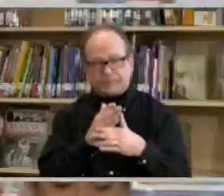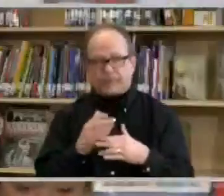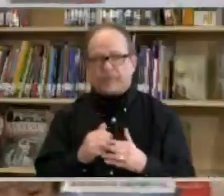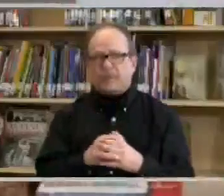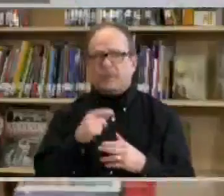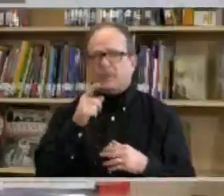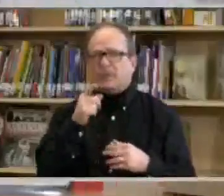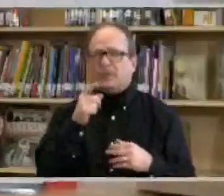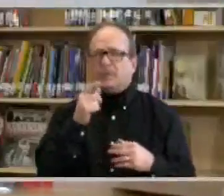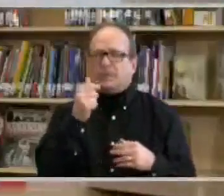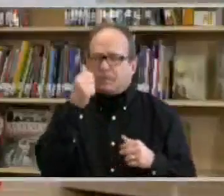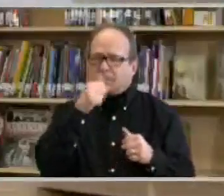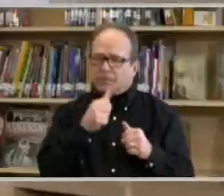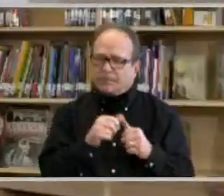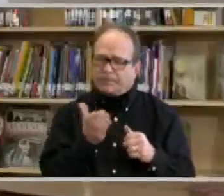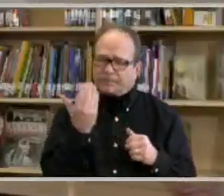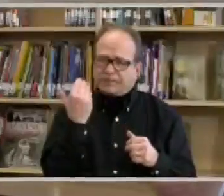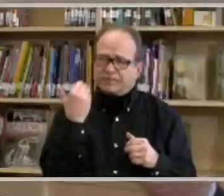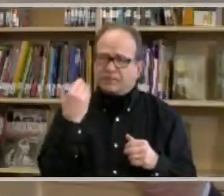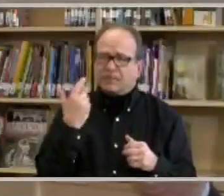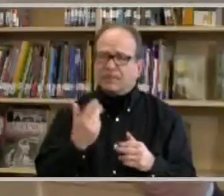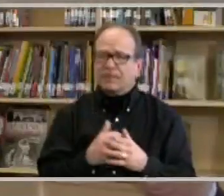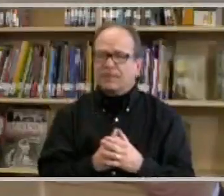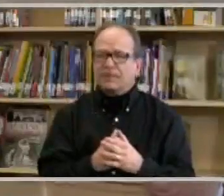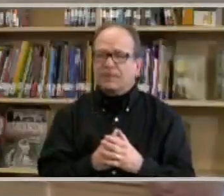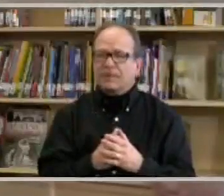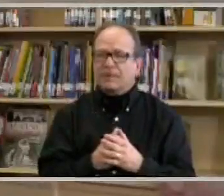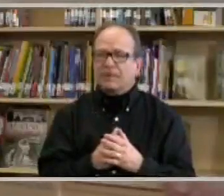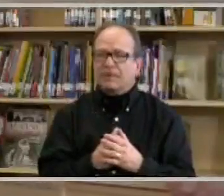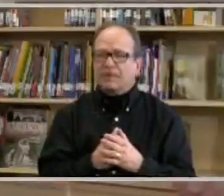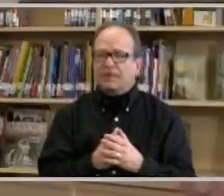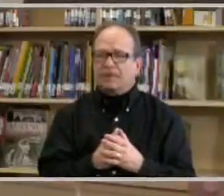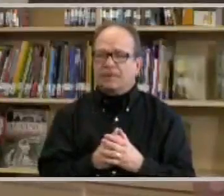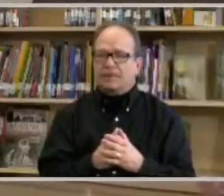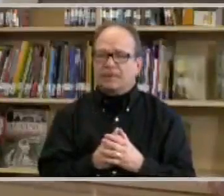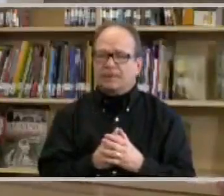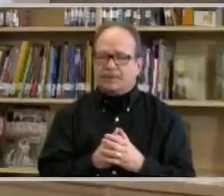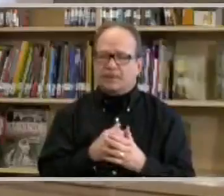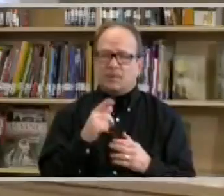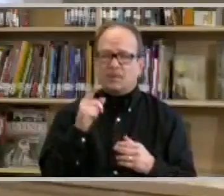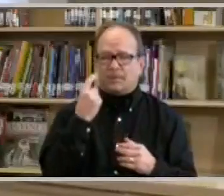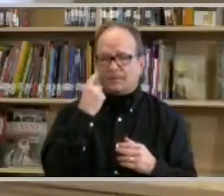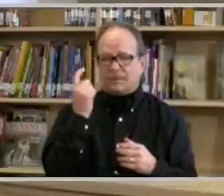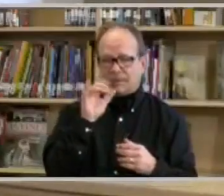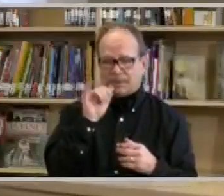MANY PEOPLE AROUND THE TABLE WILL REMEMBER IT SOUNDS LIKE